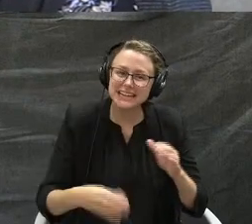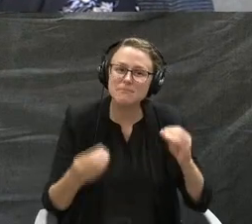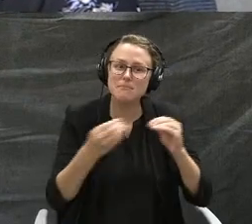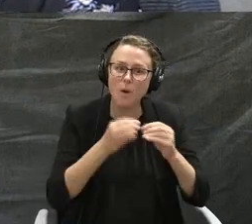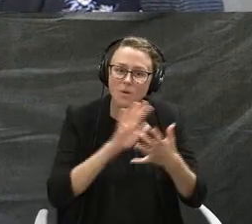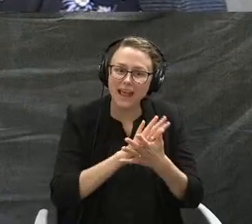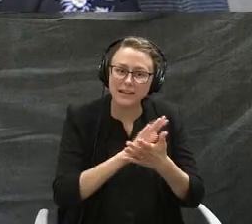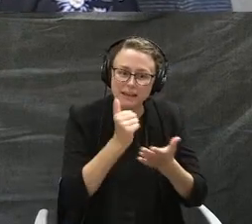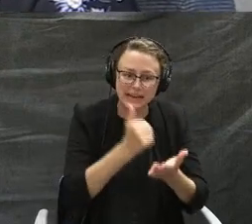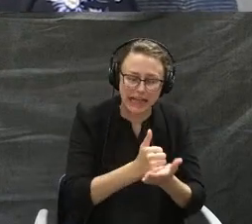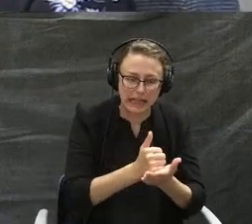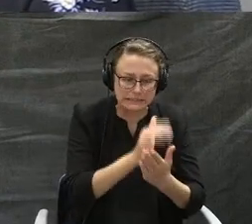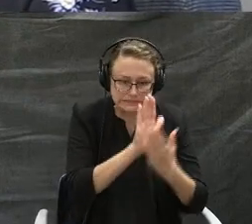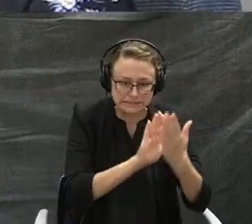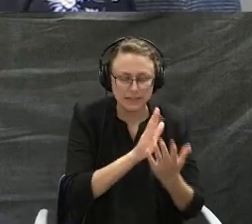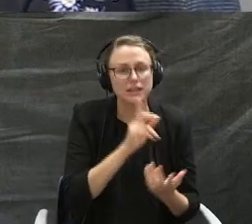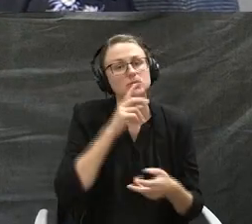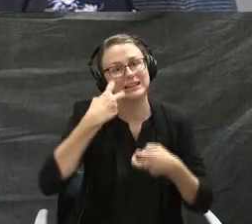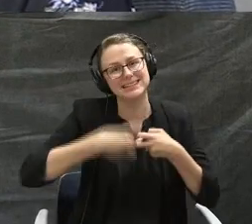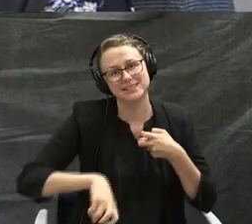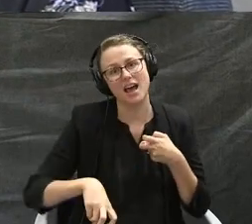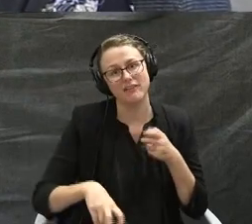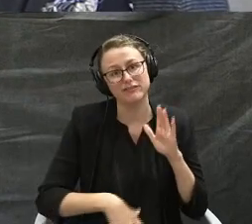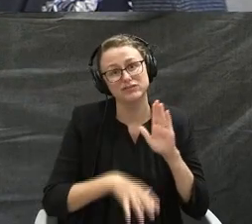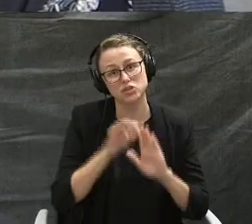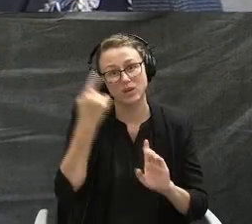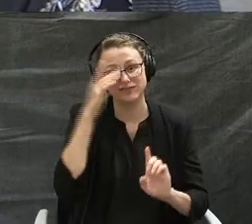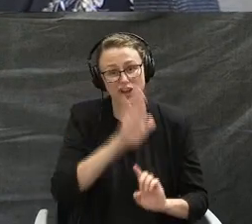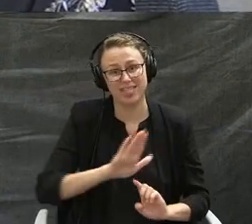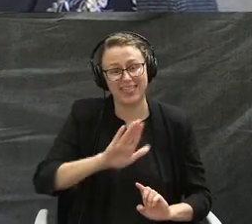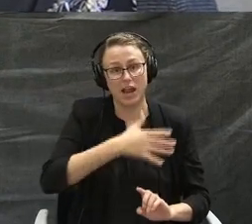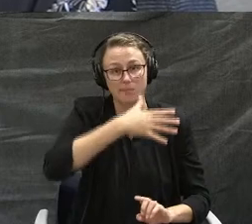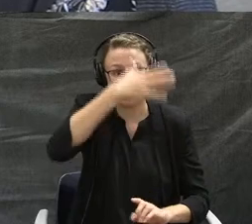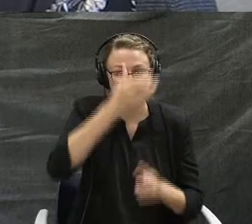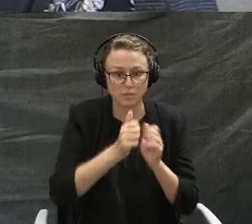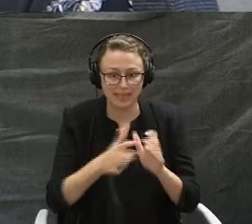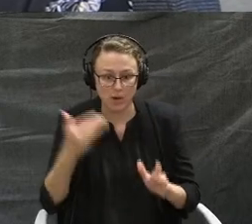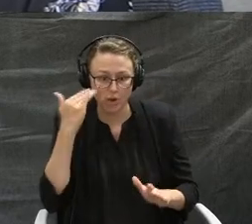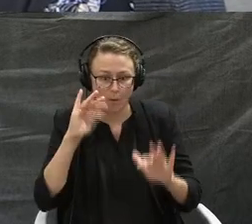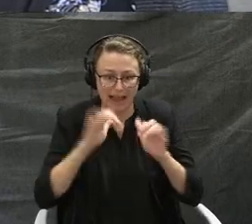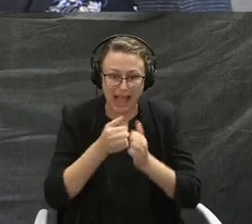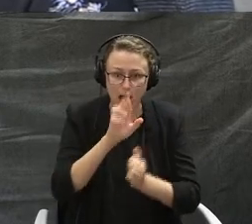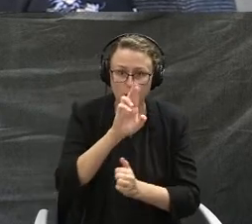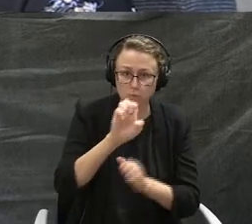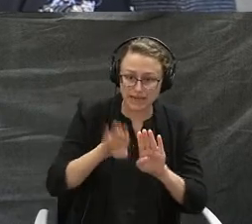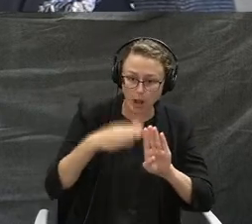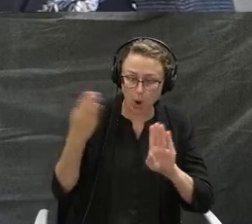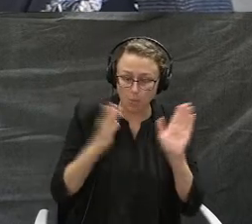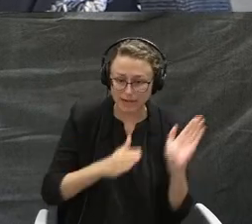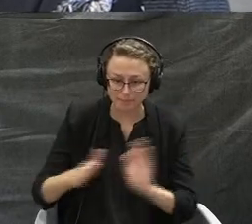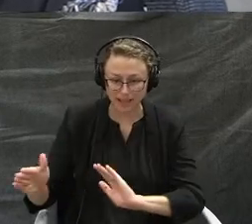It is a really difficult choice for their parents without knowing how the reopening plan chosen by the board might